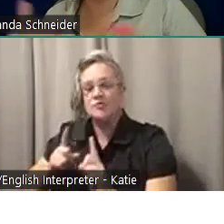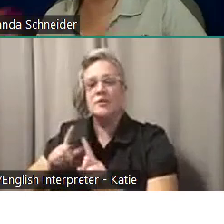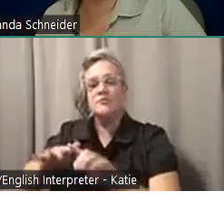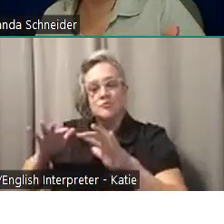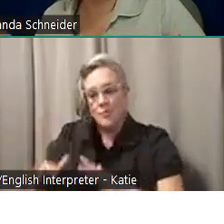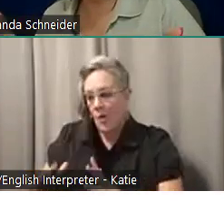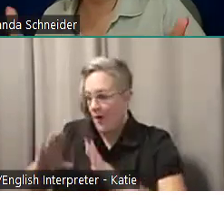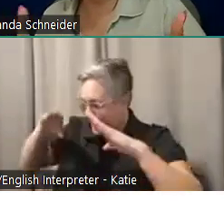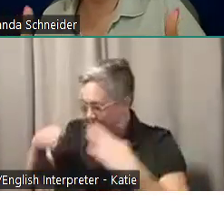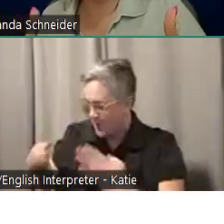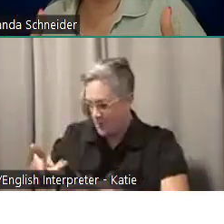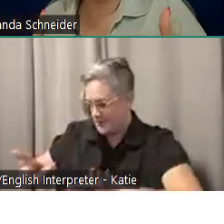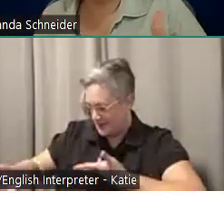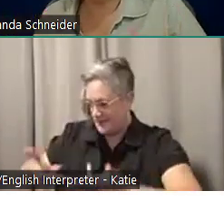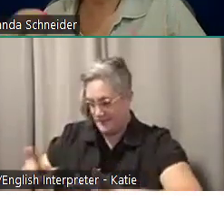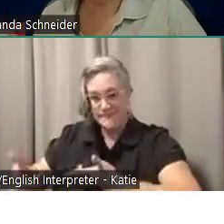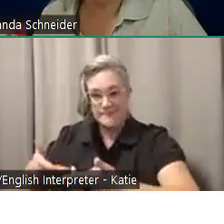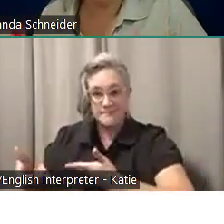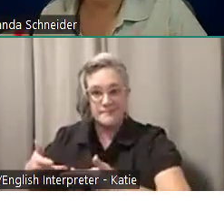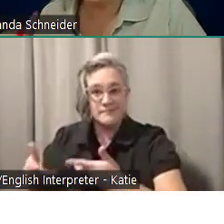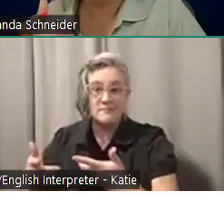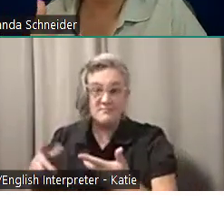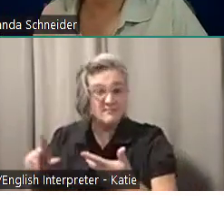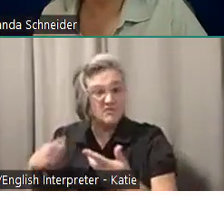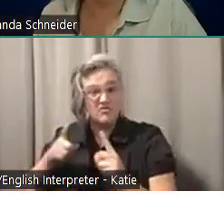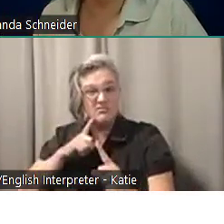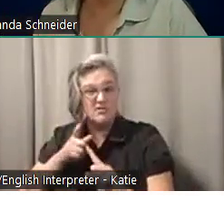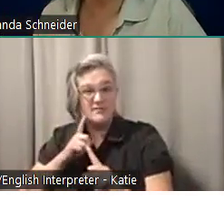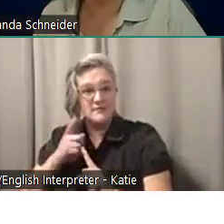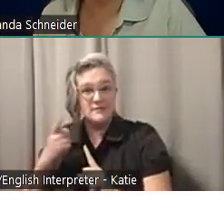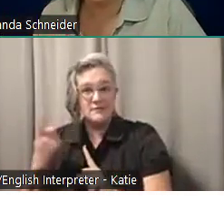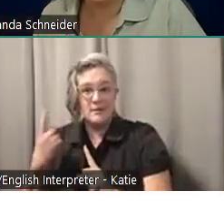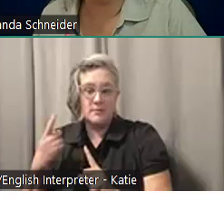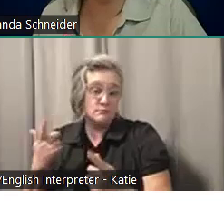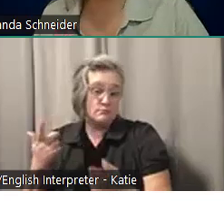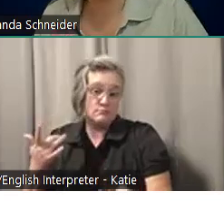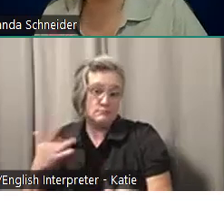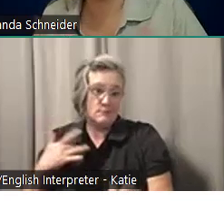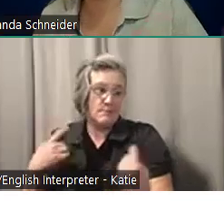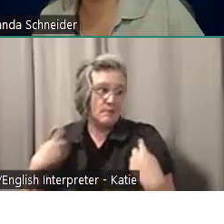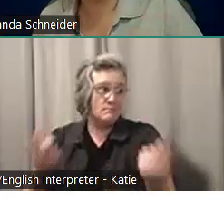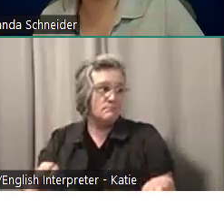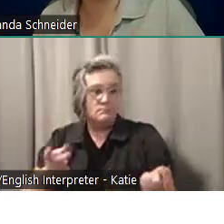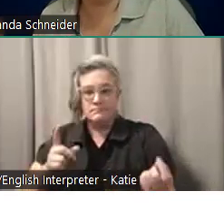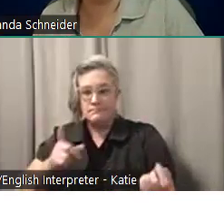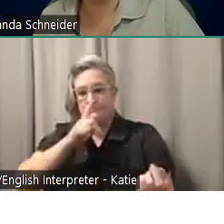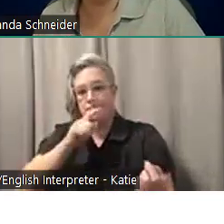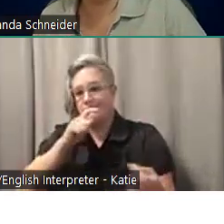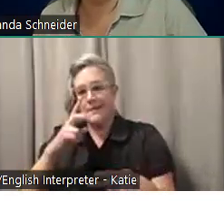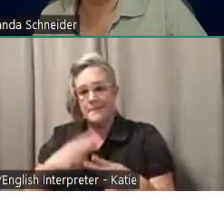And with that, just the… having a conversation about something you might not typically have at home or in your daily routine.